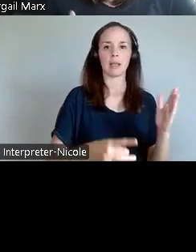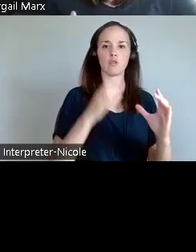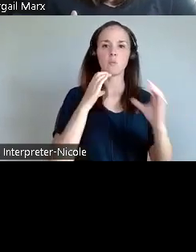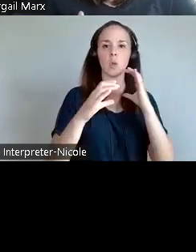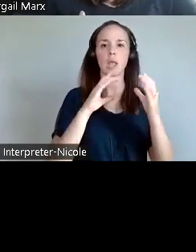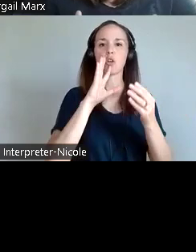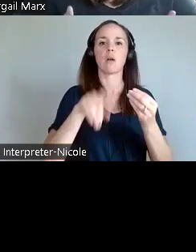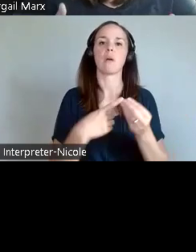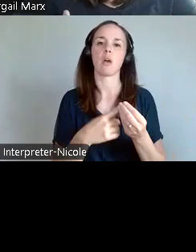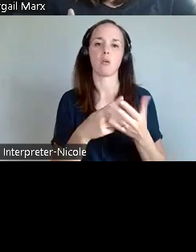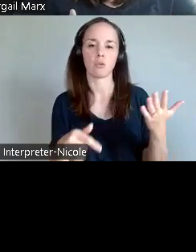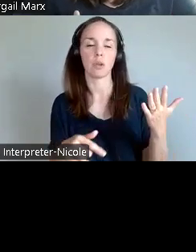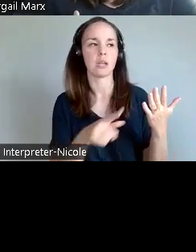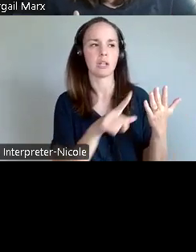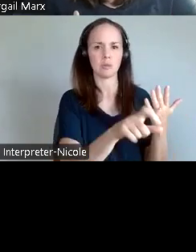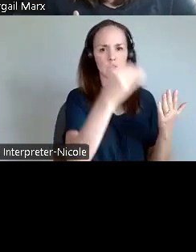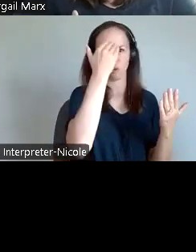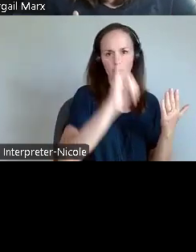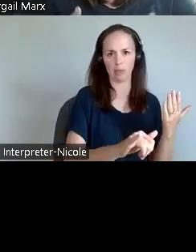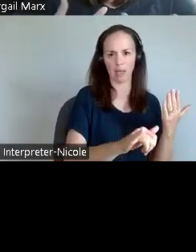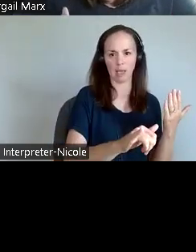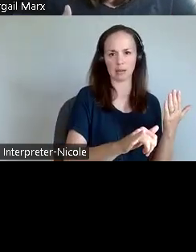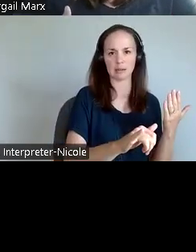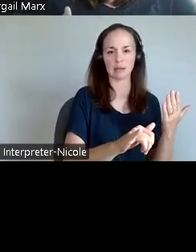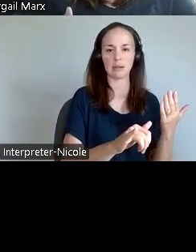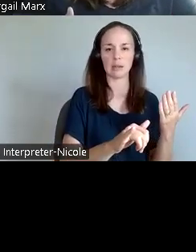you need that system and the communication they're going to do with to be motivating